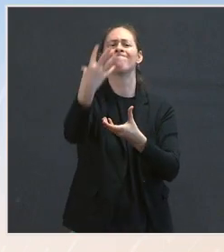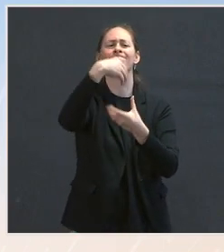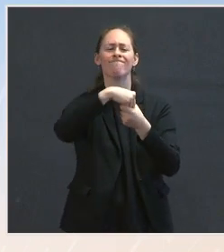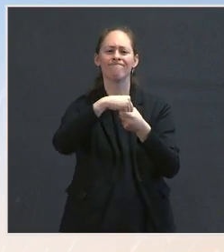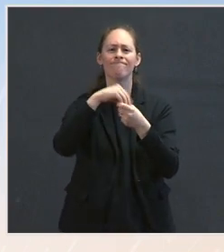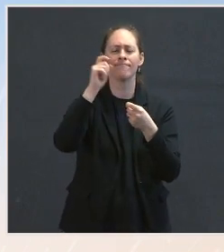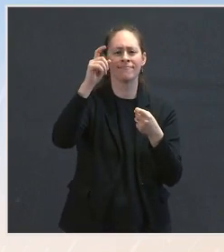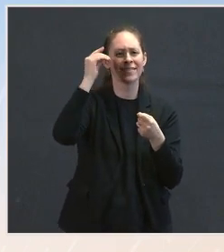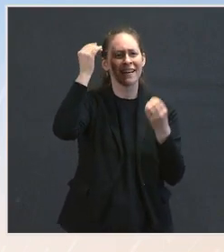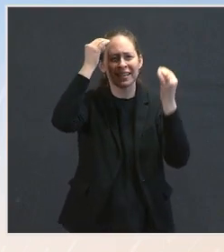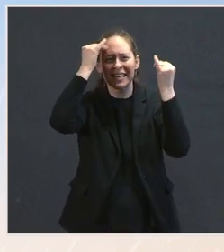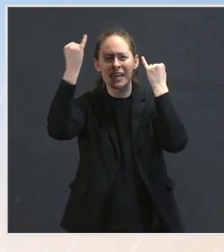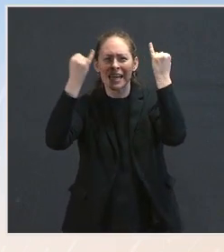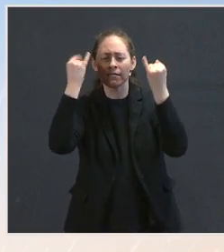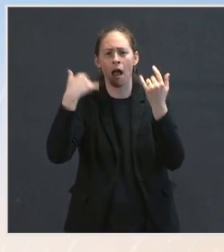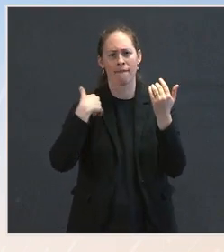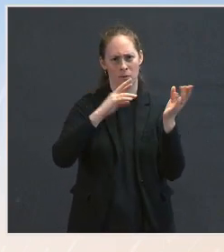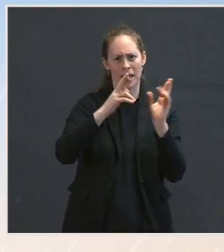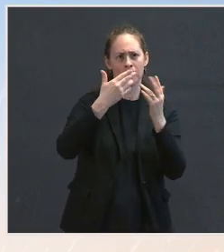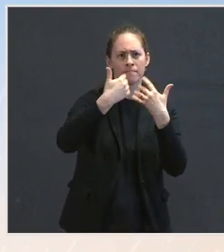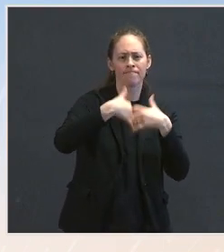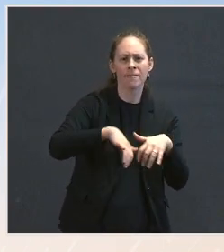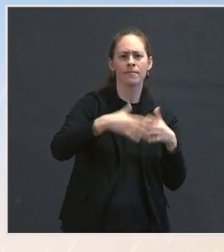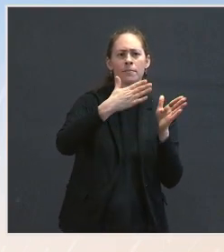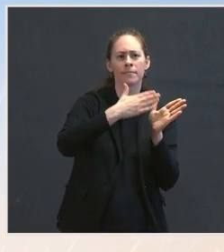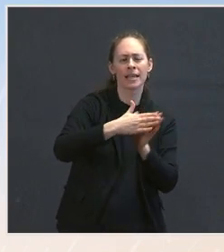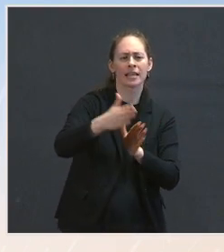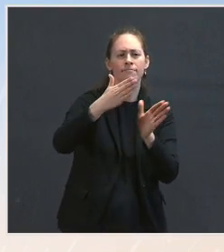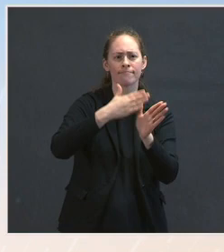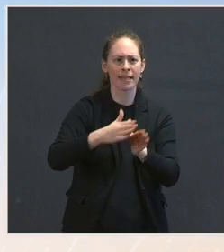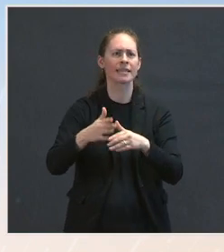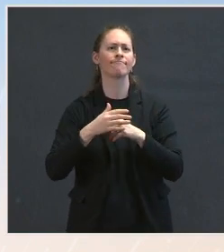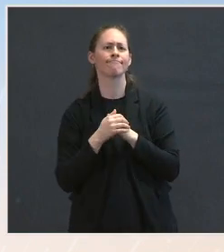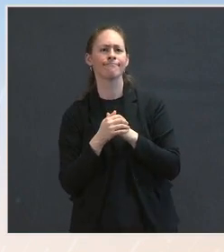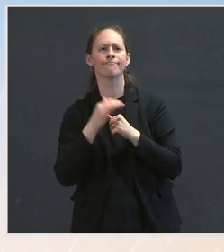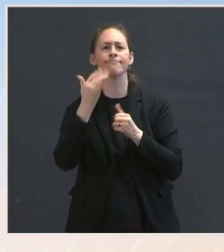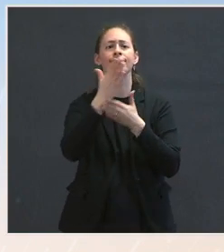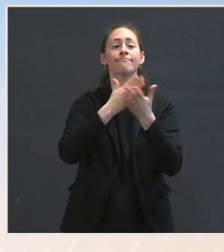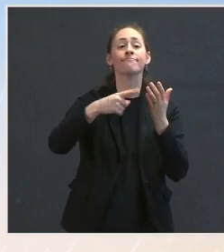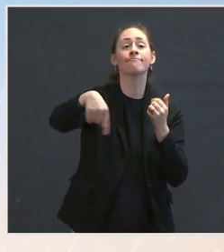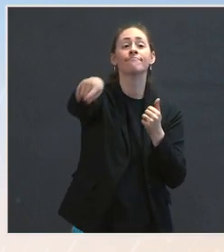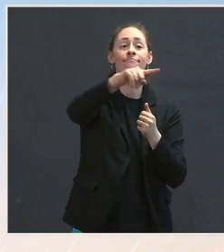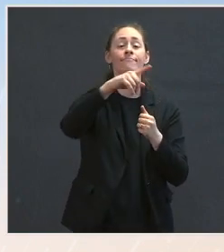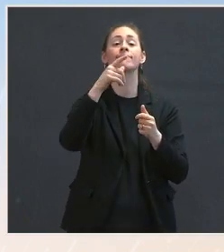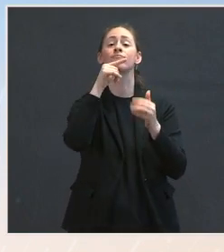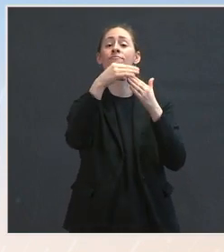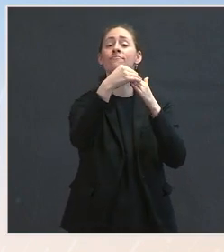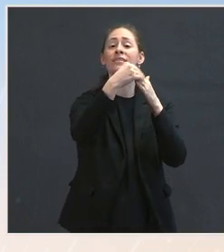including partnering with community- and faith-based organizations; enhancing public transit options; working --